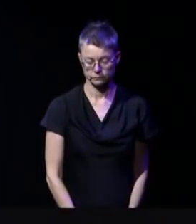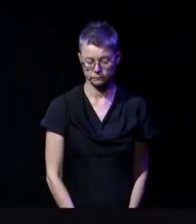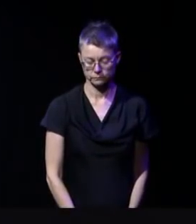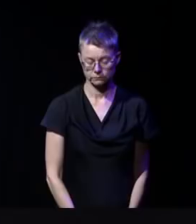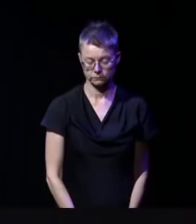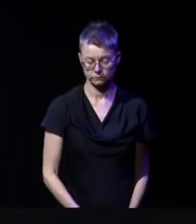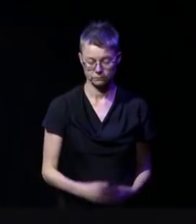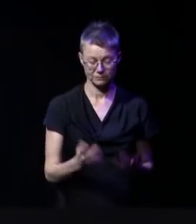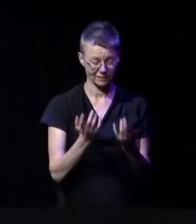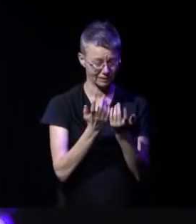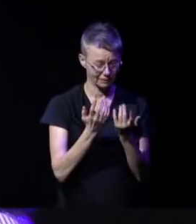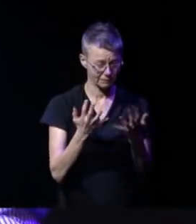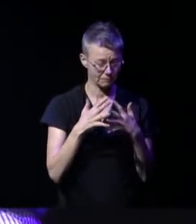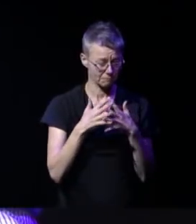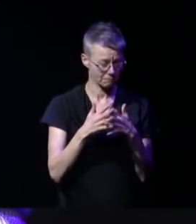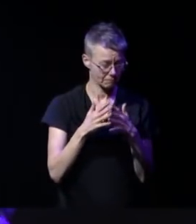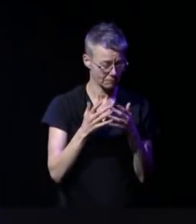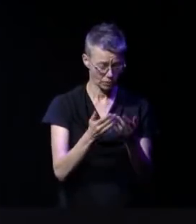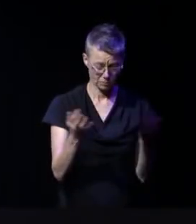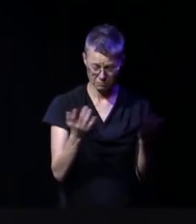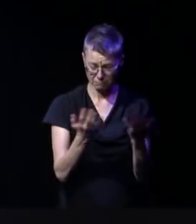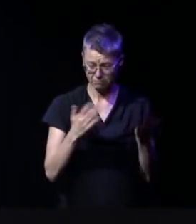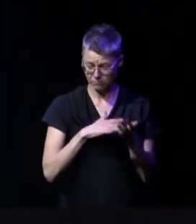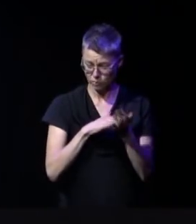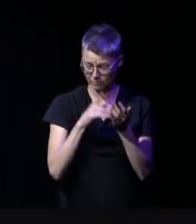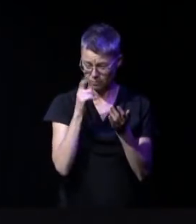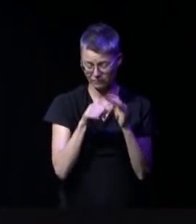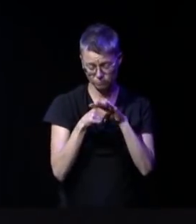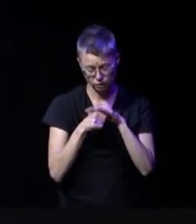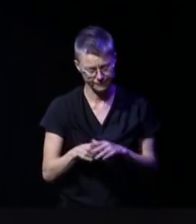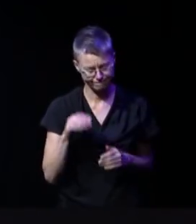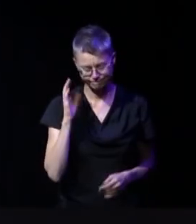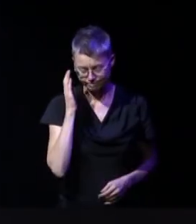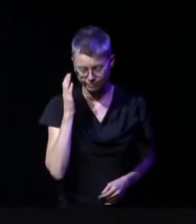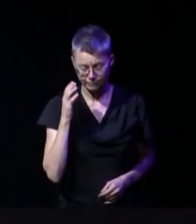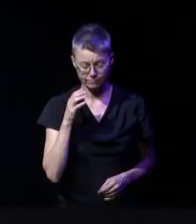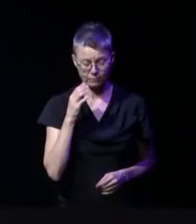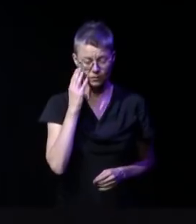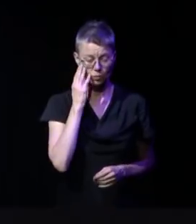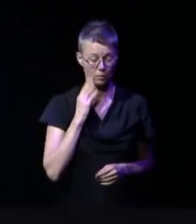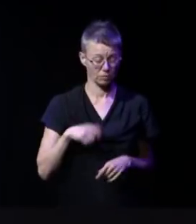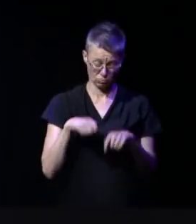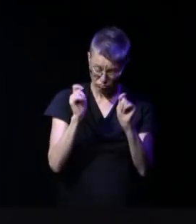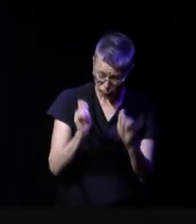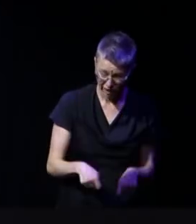of people grappling valiantly with depression; the billions of women raped and trafficked, degraded, and abused;